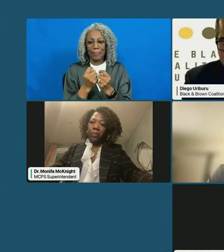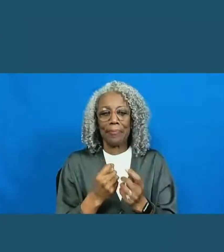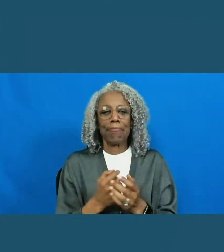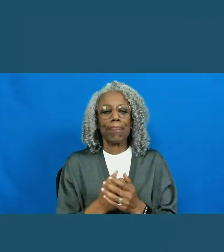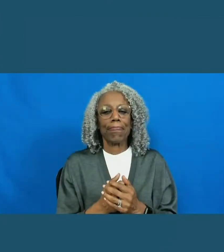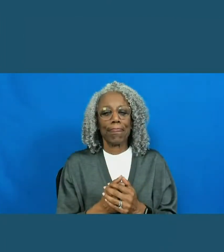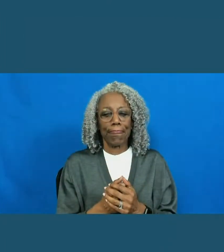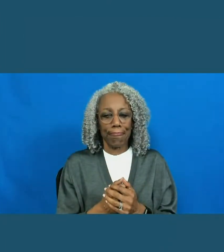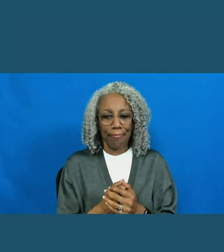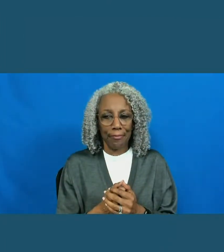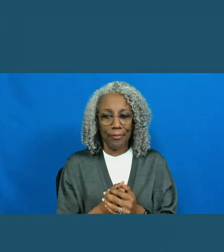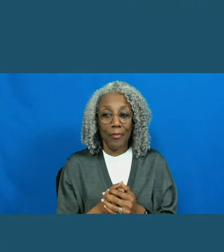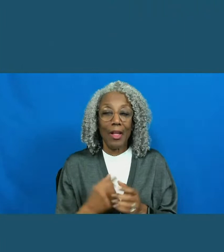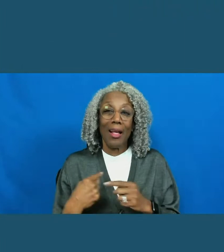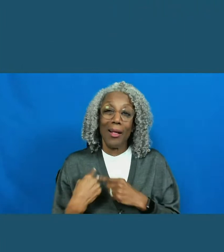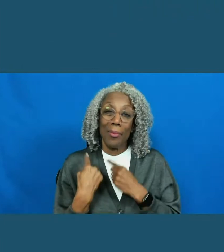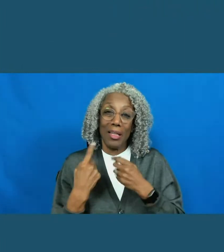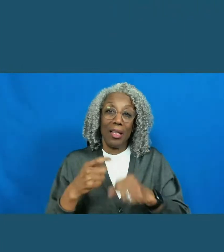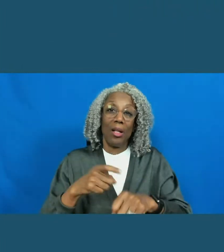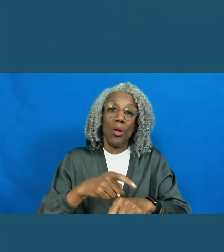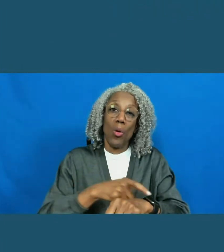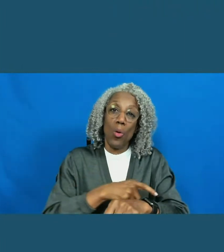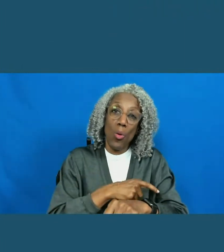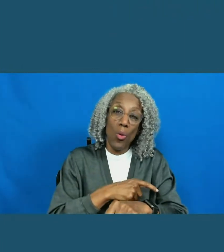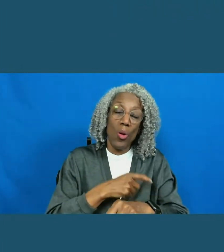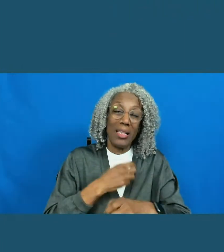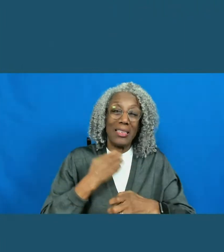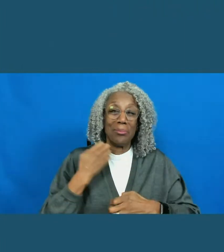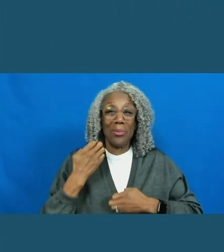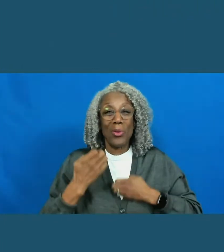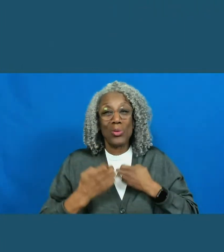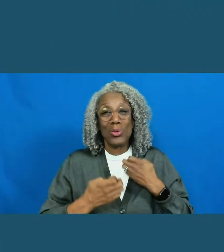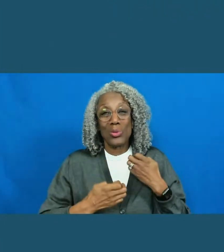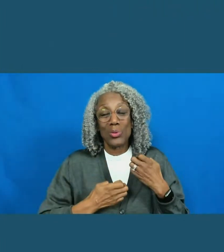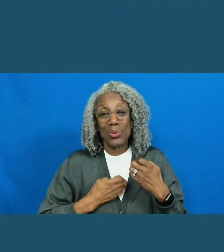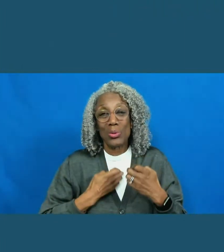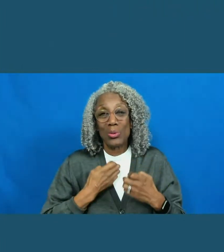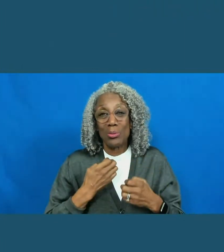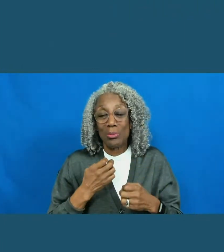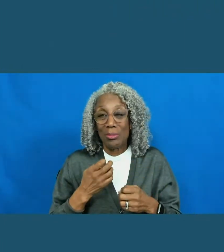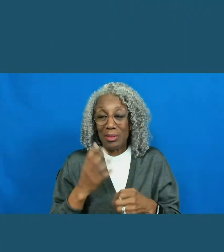all of your team here. This has